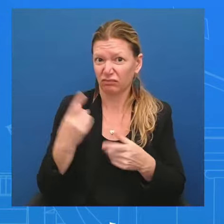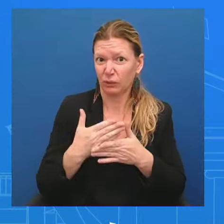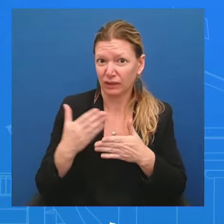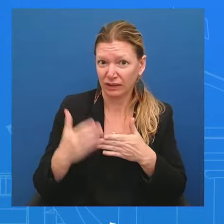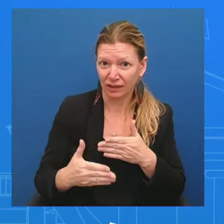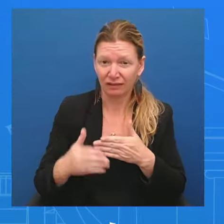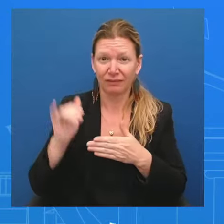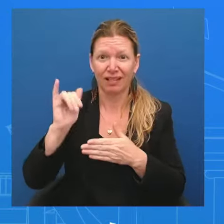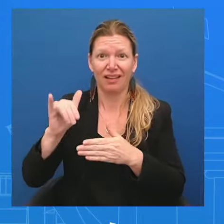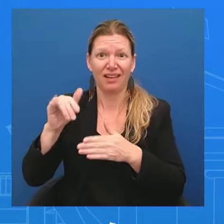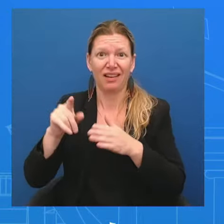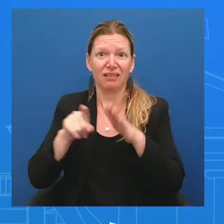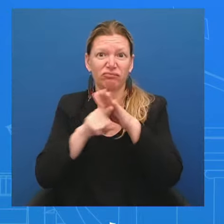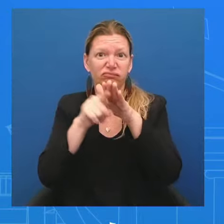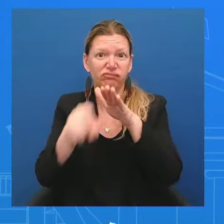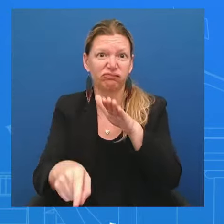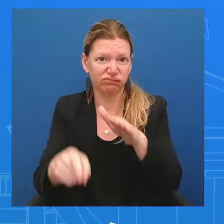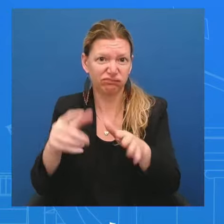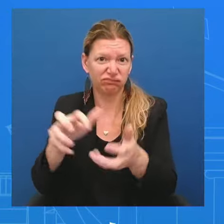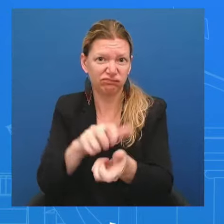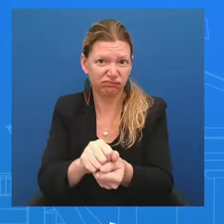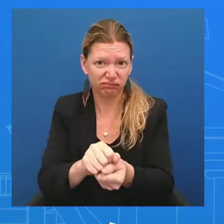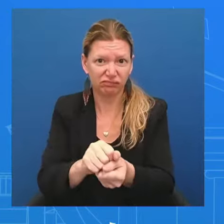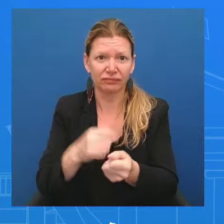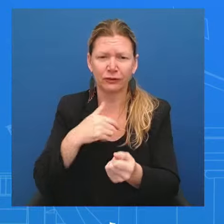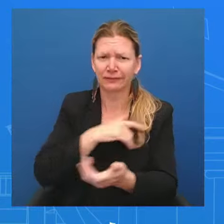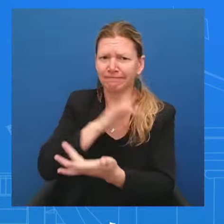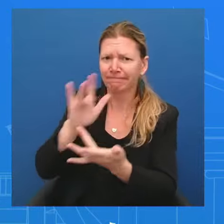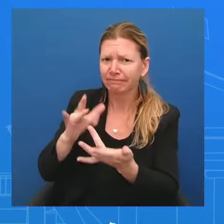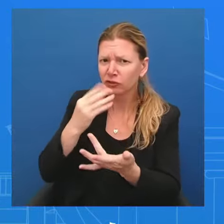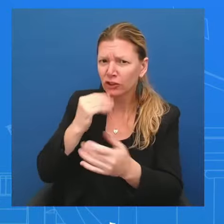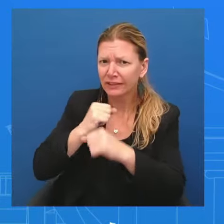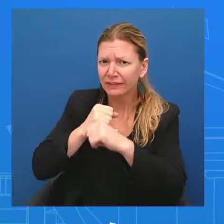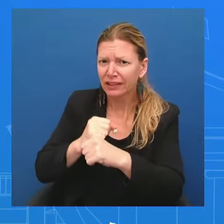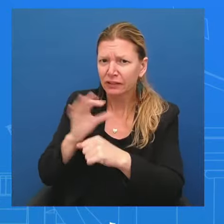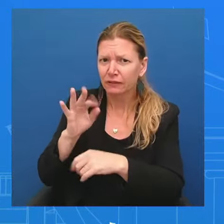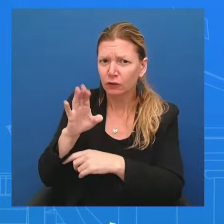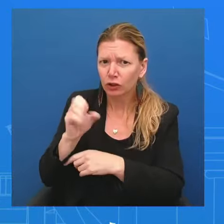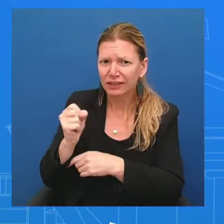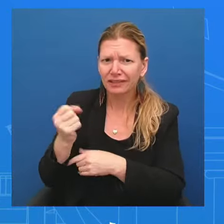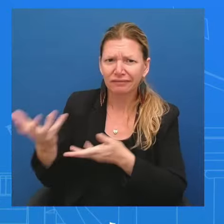and we've been actively engaged with the IDF and with partners on the ground to learn more about what happened.